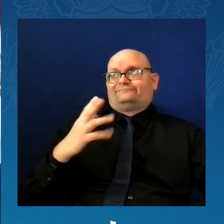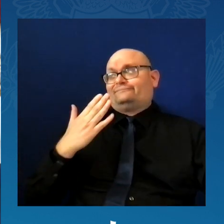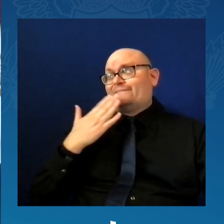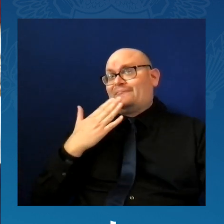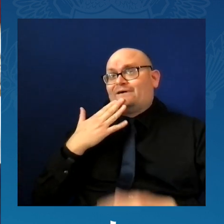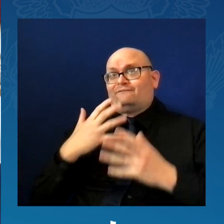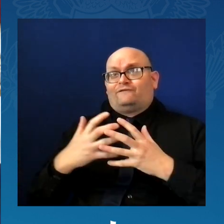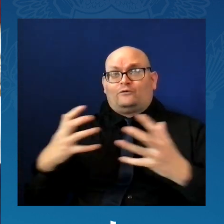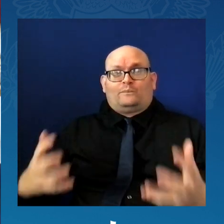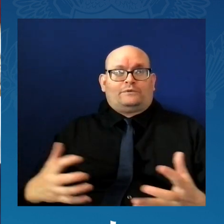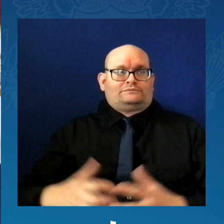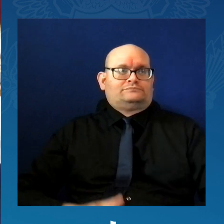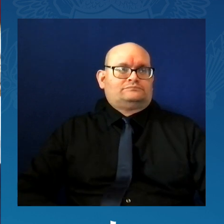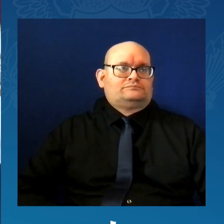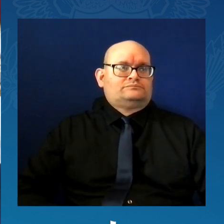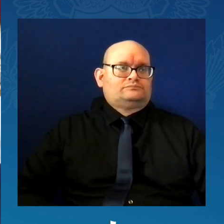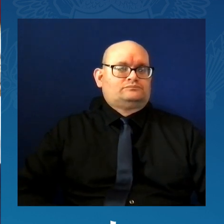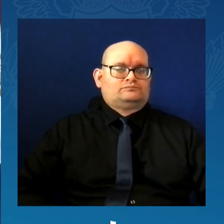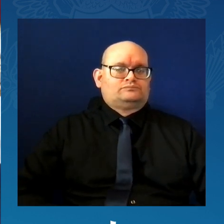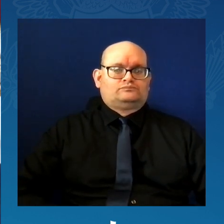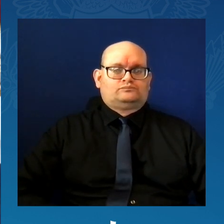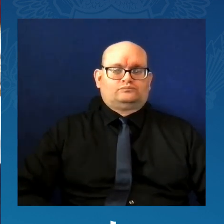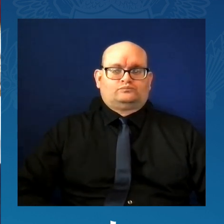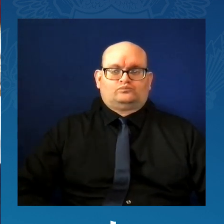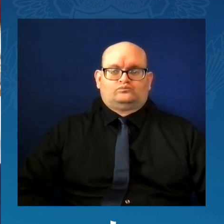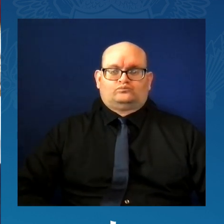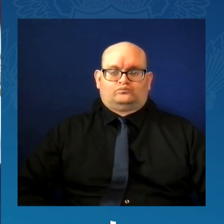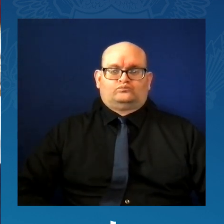I'm going to now ask three of our council members in tandem,